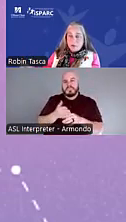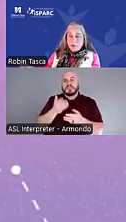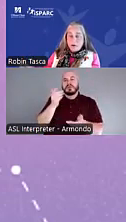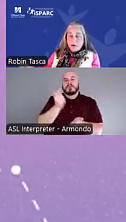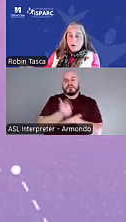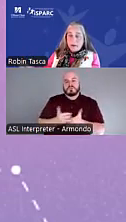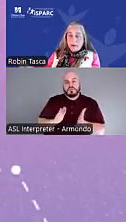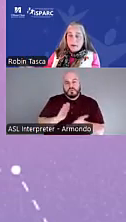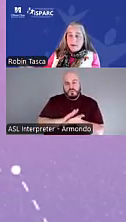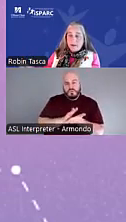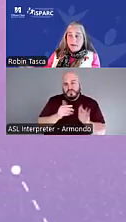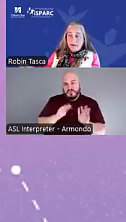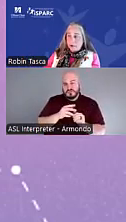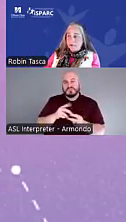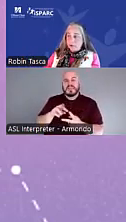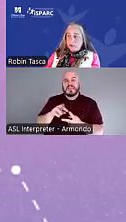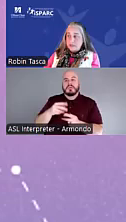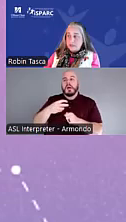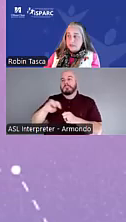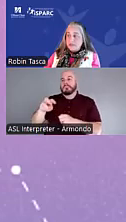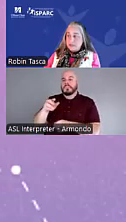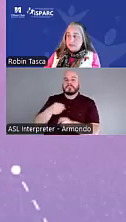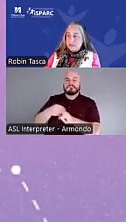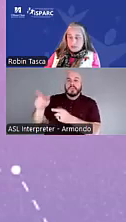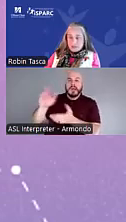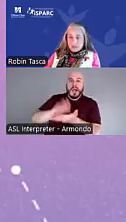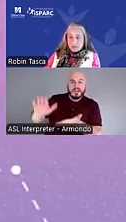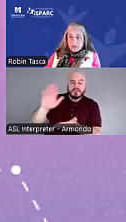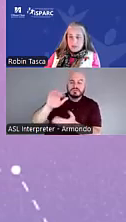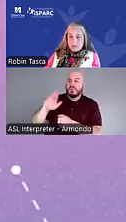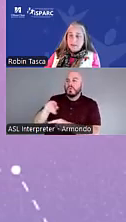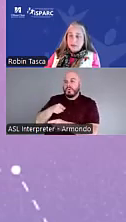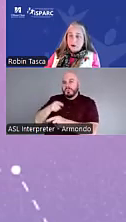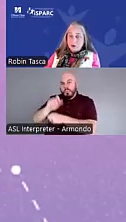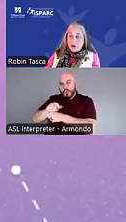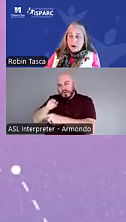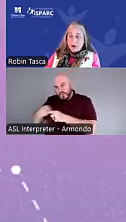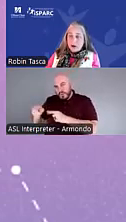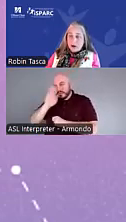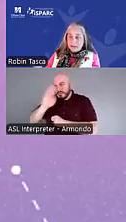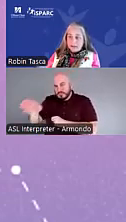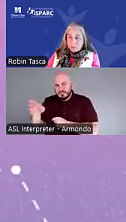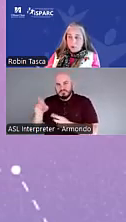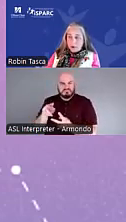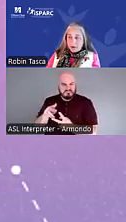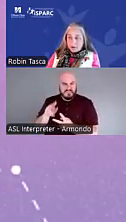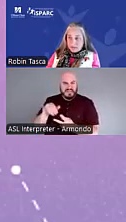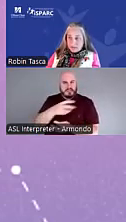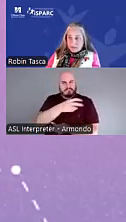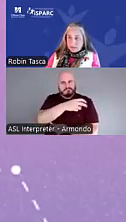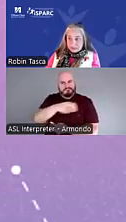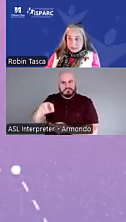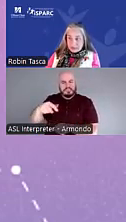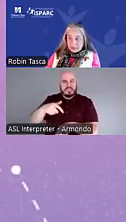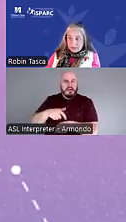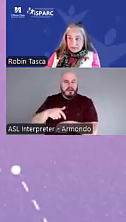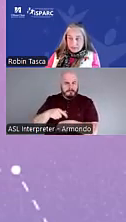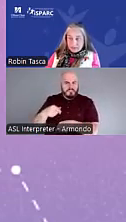or going into the workforce directly. So that is this particular center